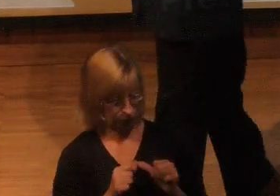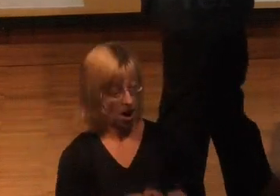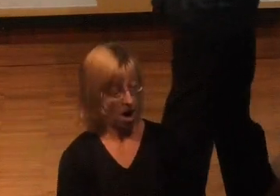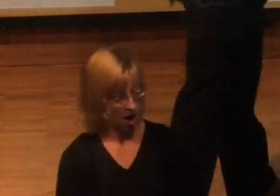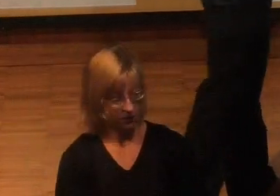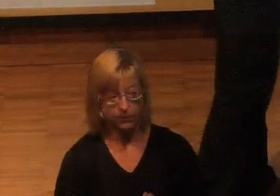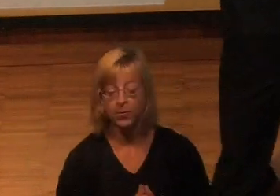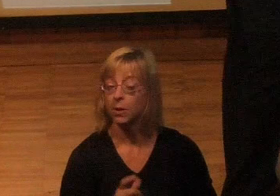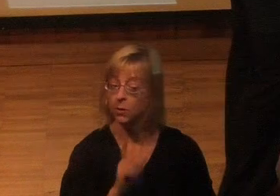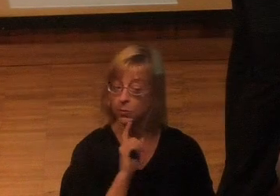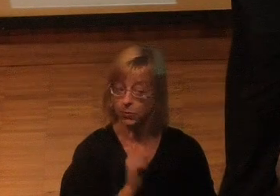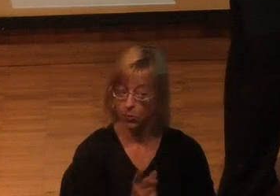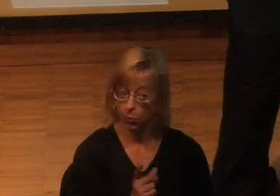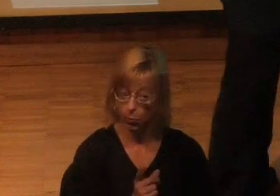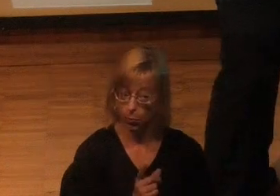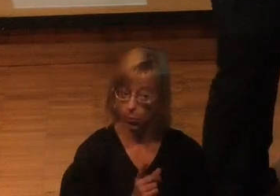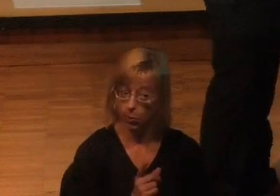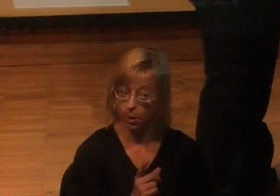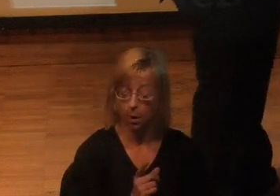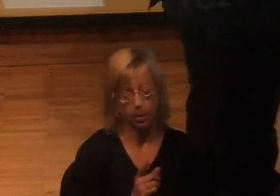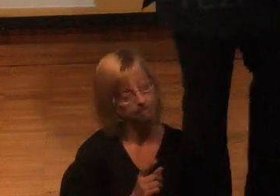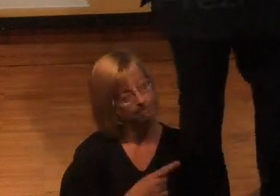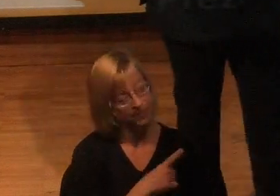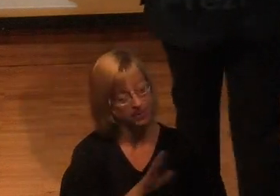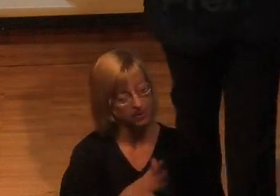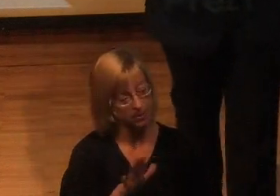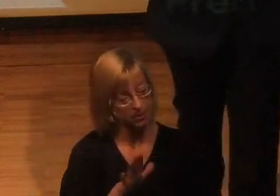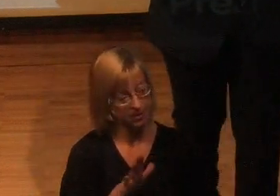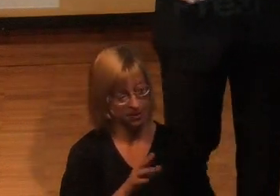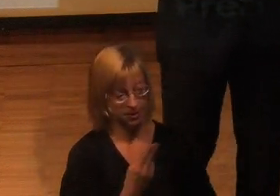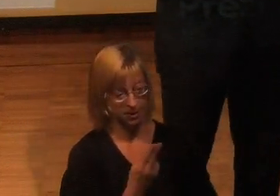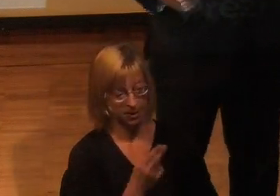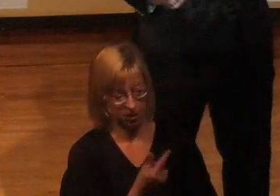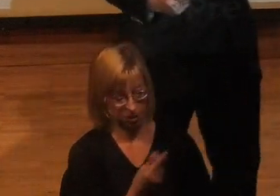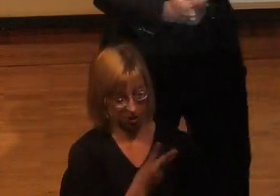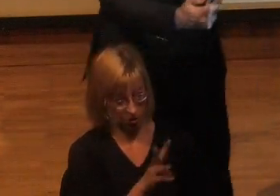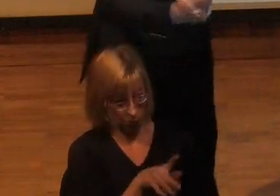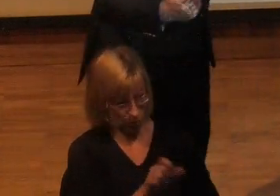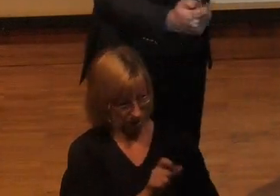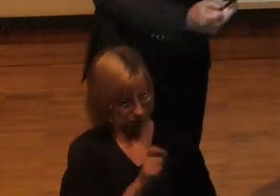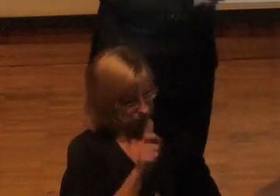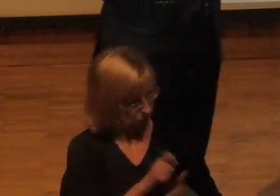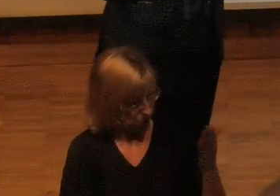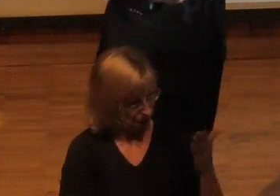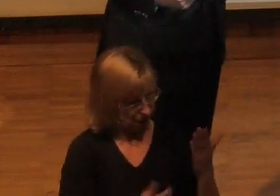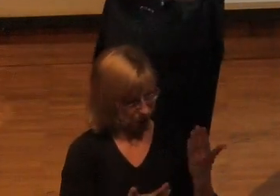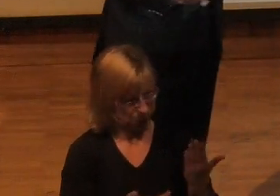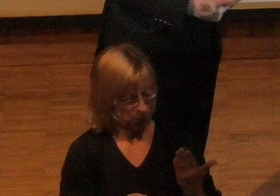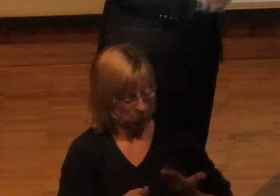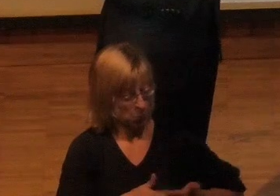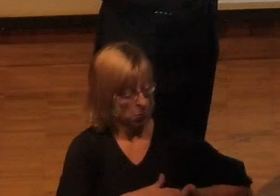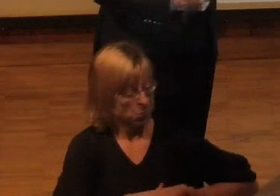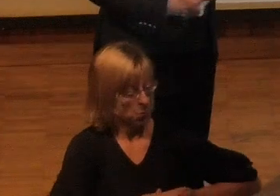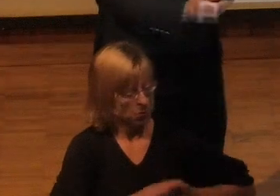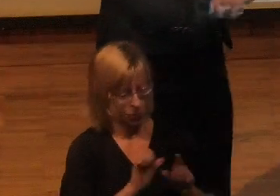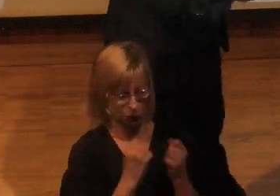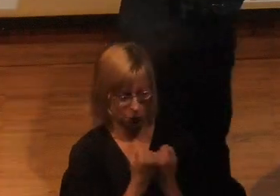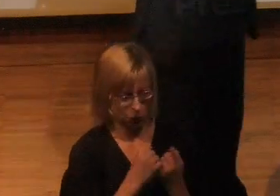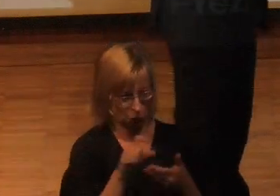Really, this is his opportunity to write a thinly veiled social criticism about Victorian England at the time.